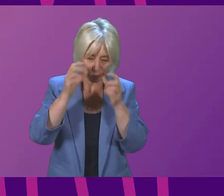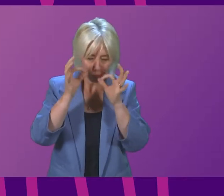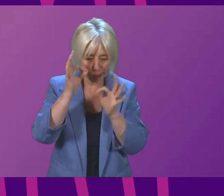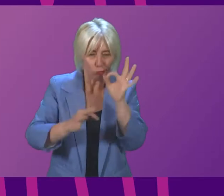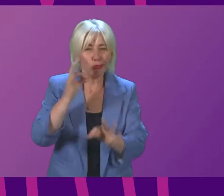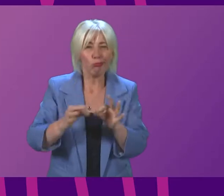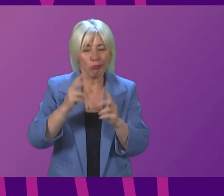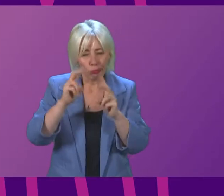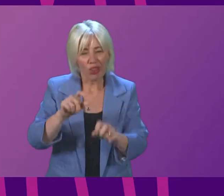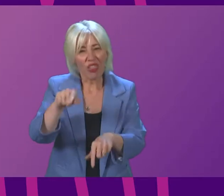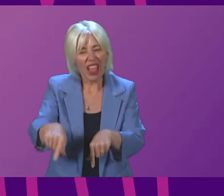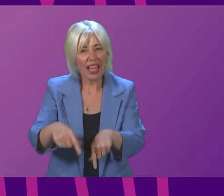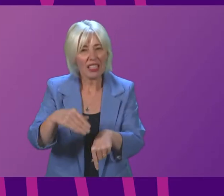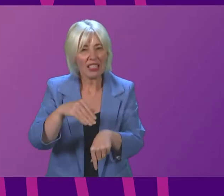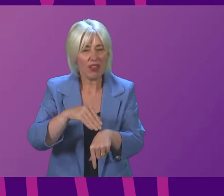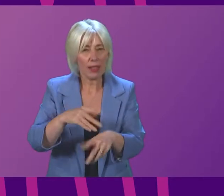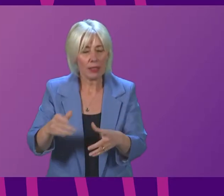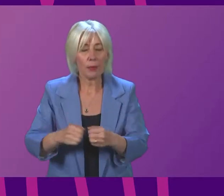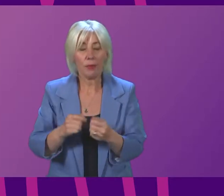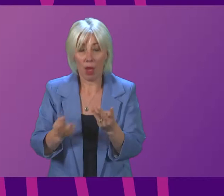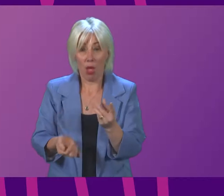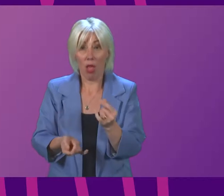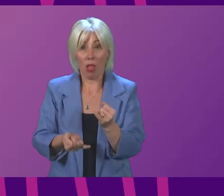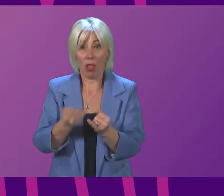In relation to the last part of Gillian Mackay’s question, I note that,